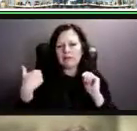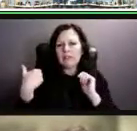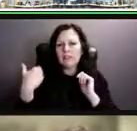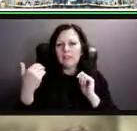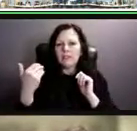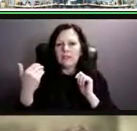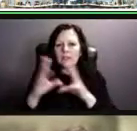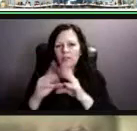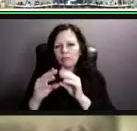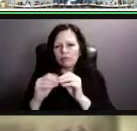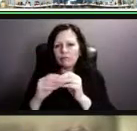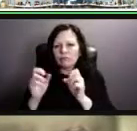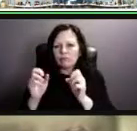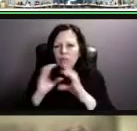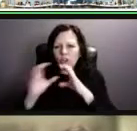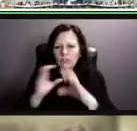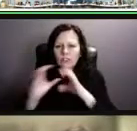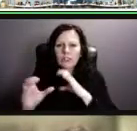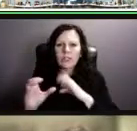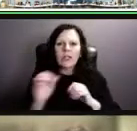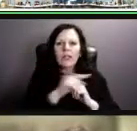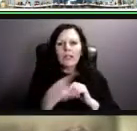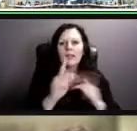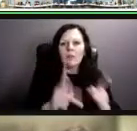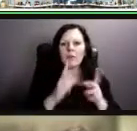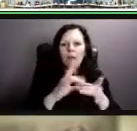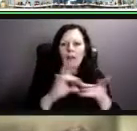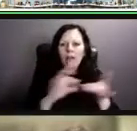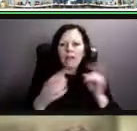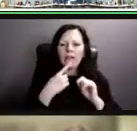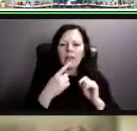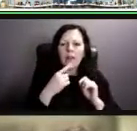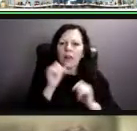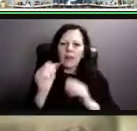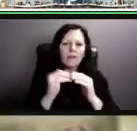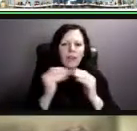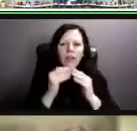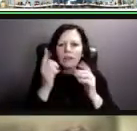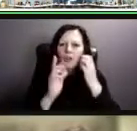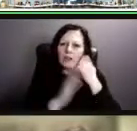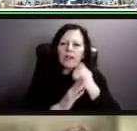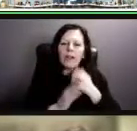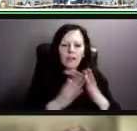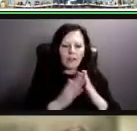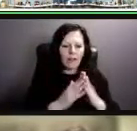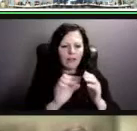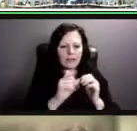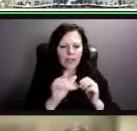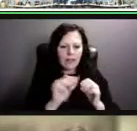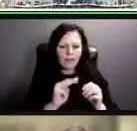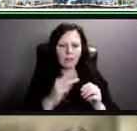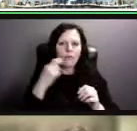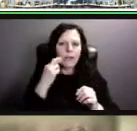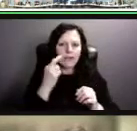THE FEEDBACK WE GOT THE LAST